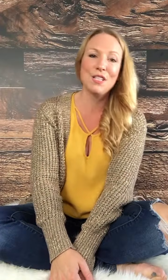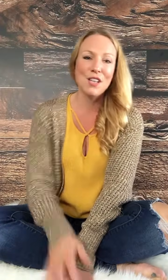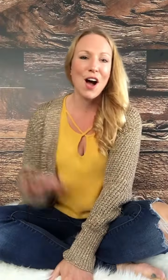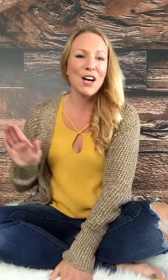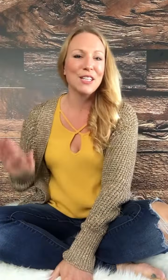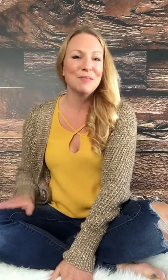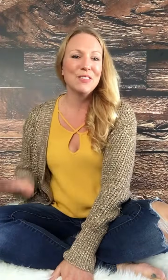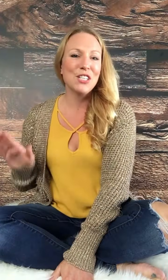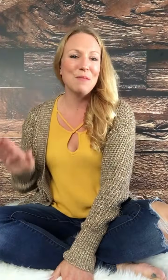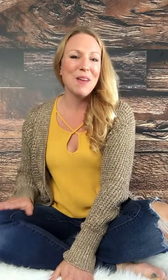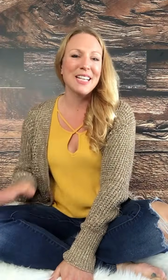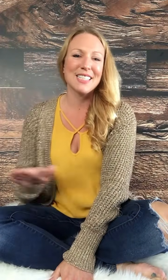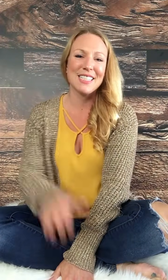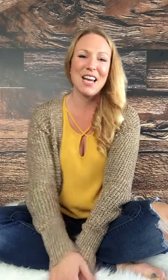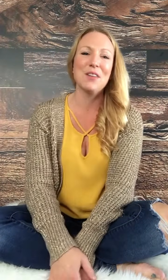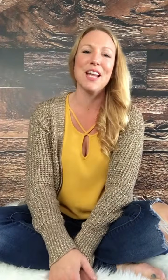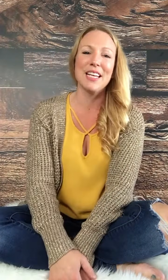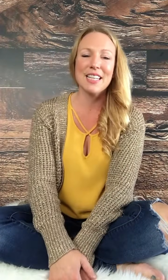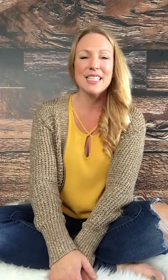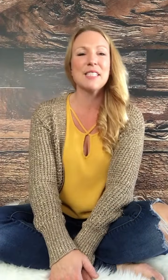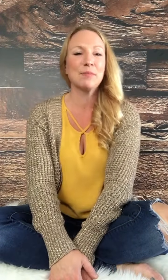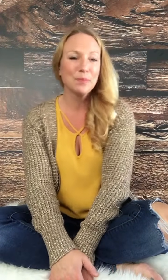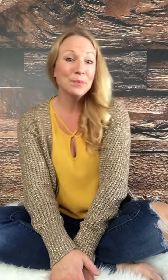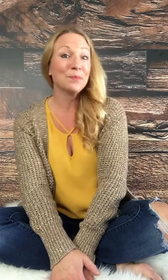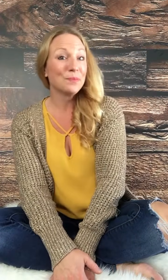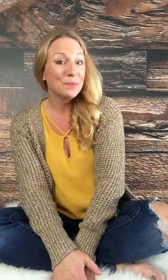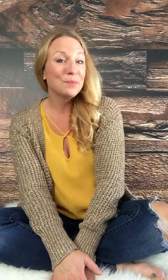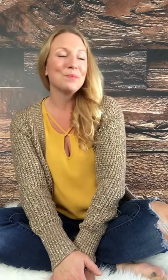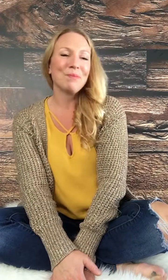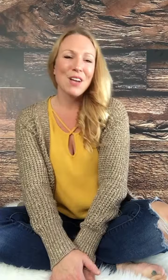like this, ruff, ruff. The DOG, he makes a sound like this, ruff, ruff.